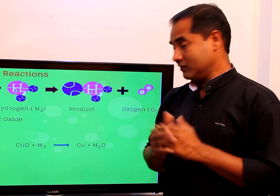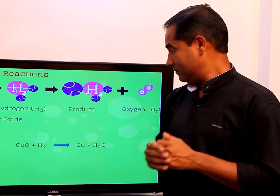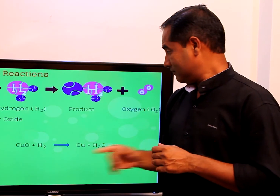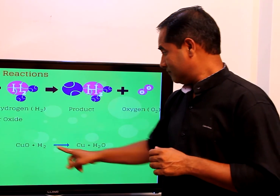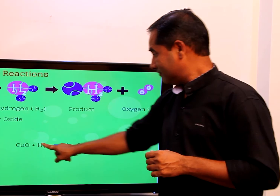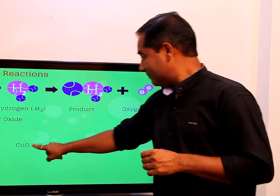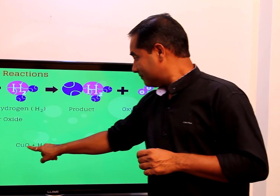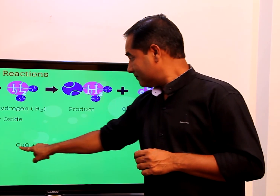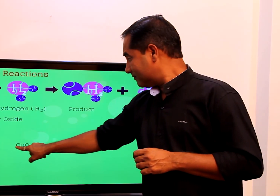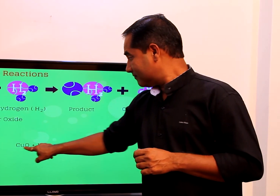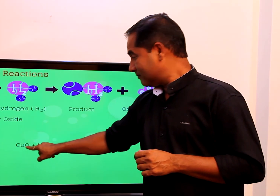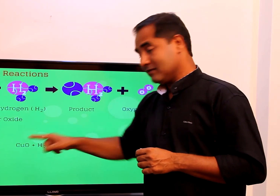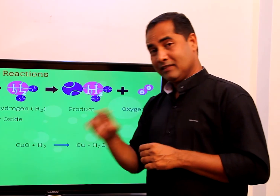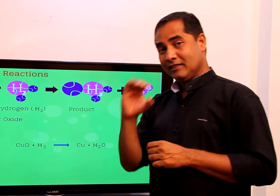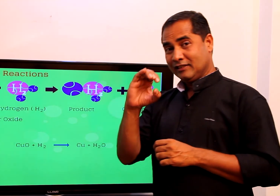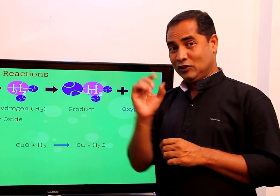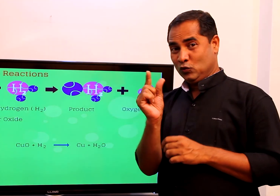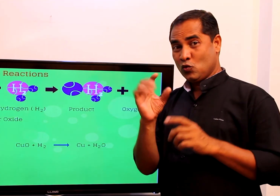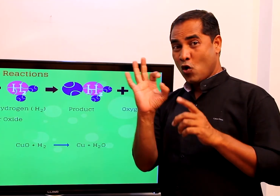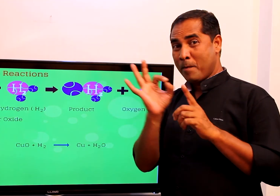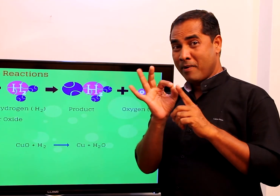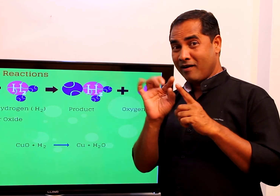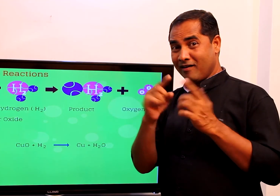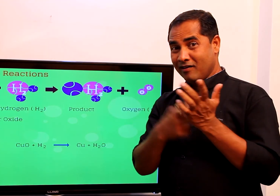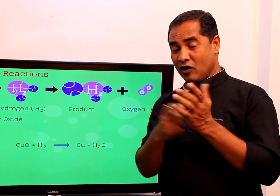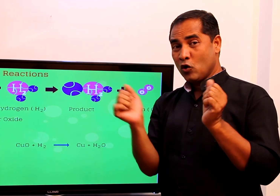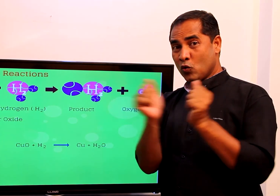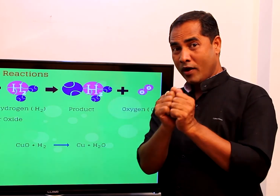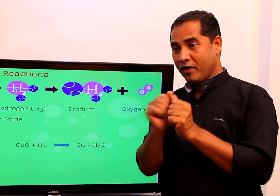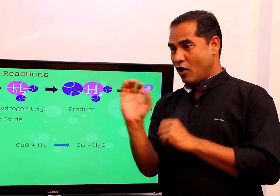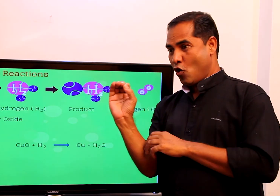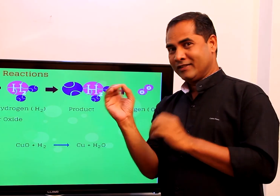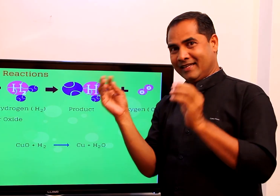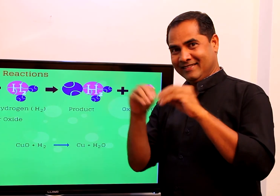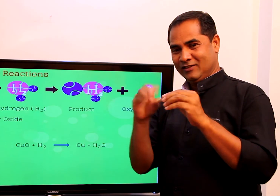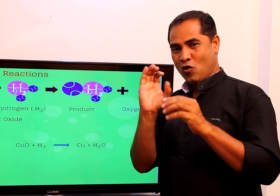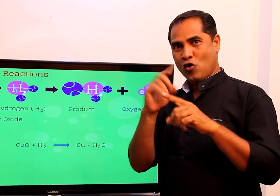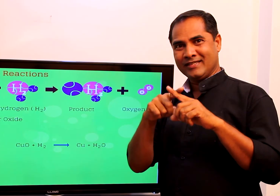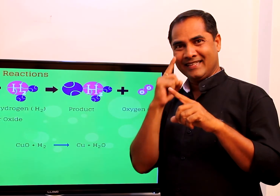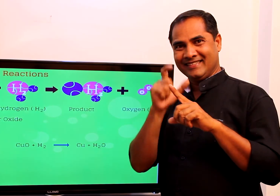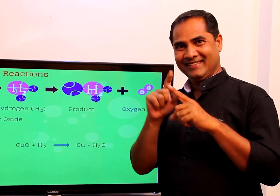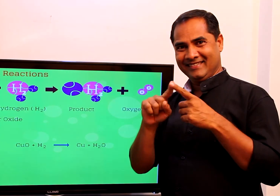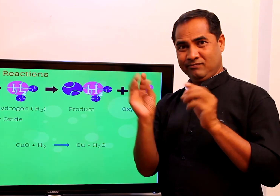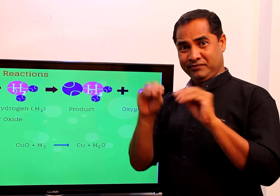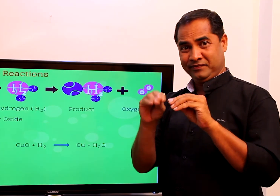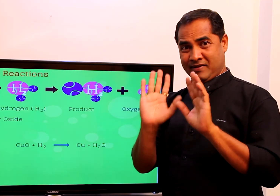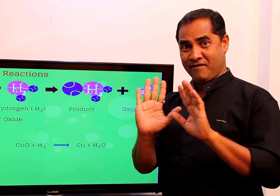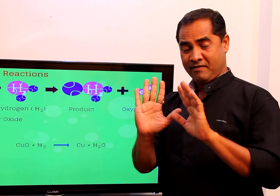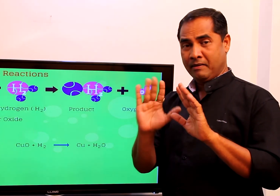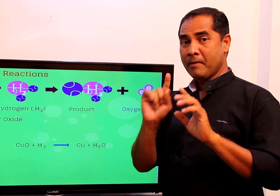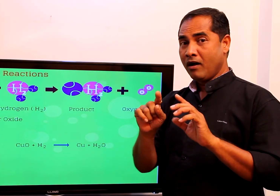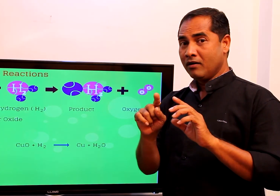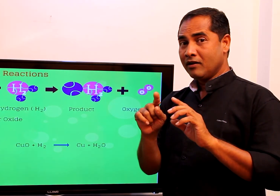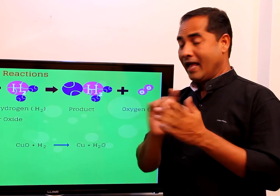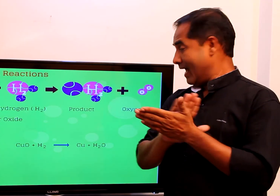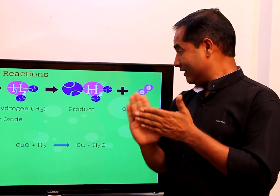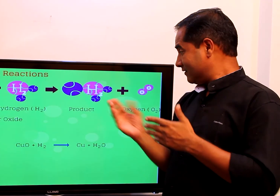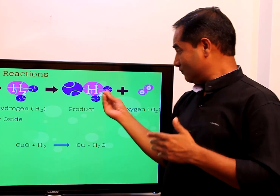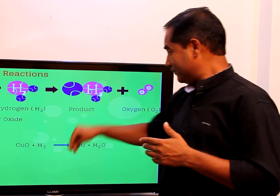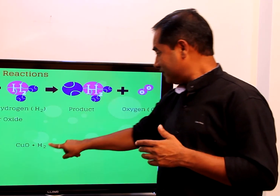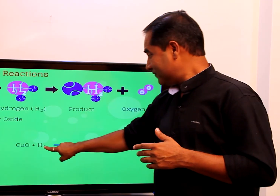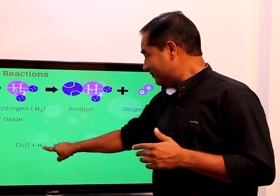We would write this equation as : that's CuO or copper oxide and you add